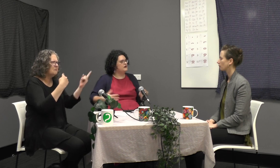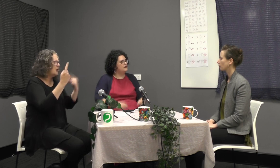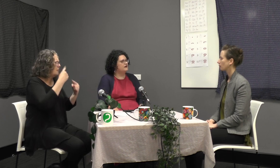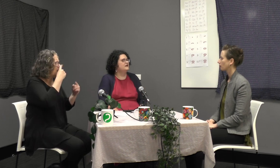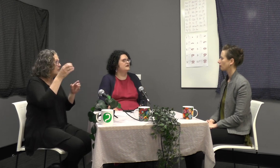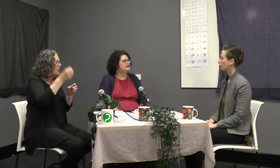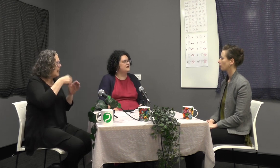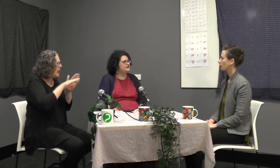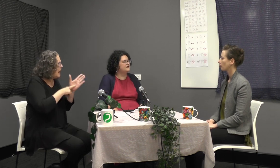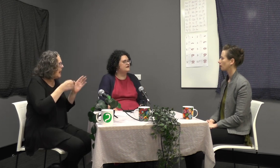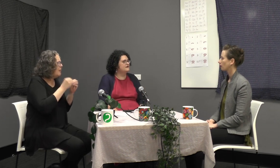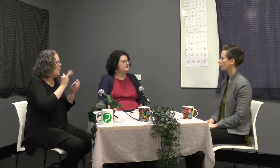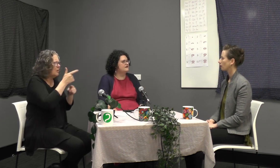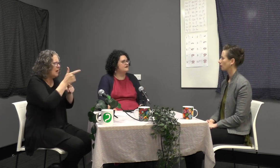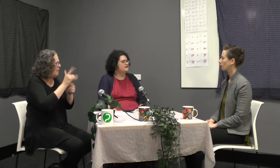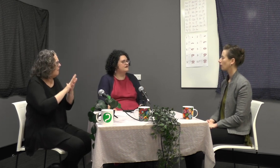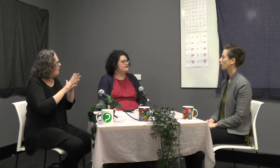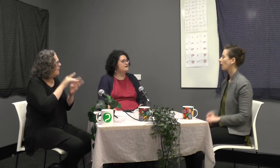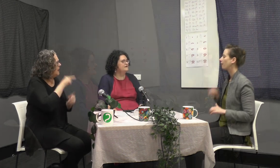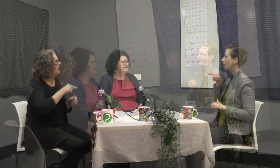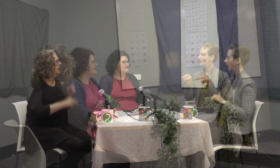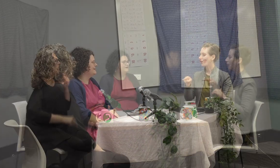Like, bringing people into a lab?